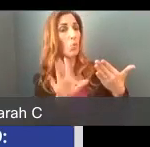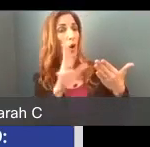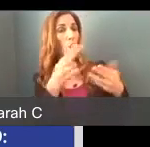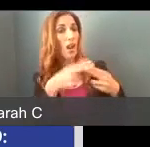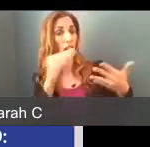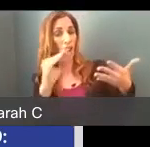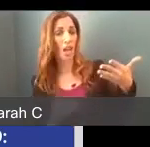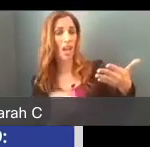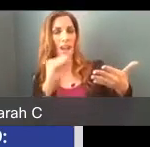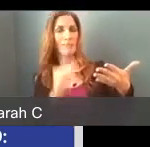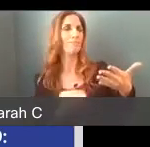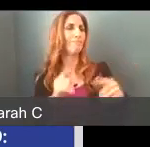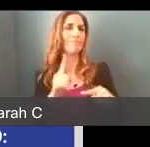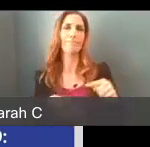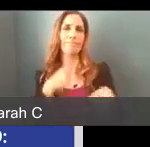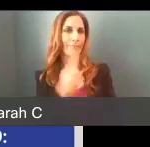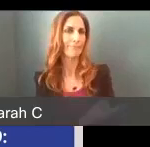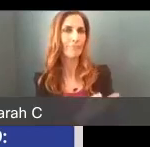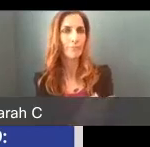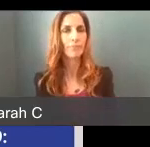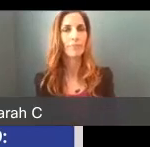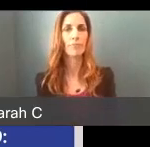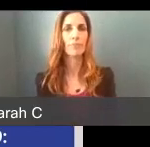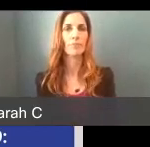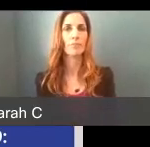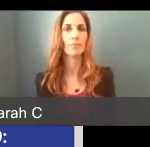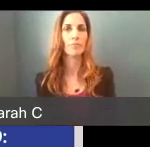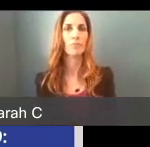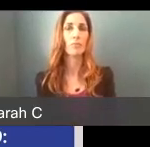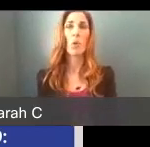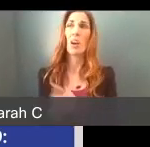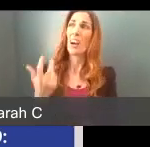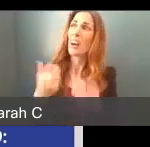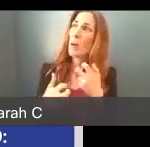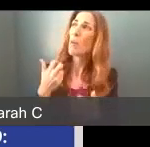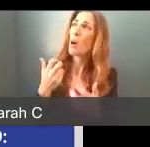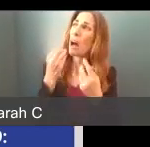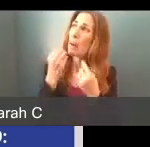or troubleshoot issues with vaccine appointments. It is only for general information.